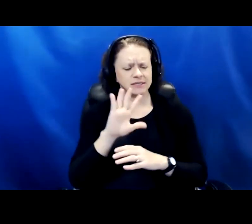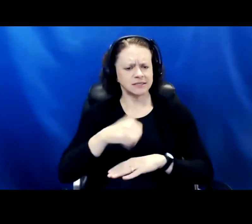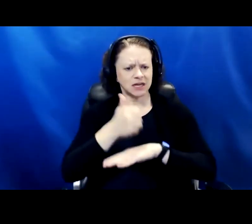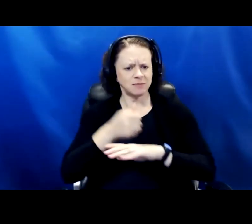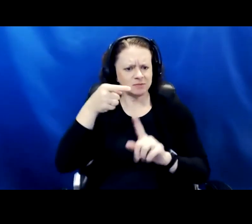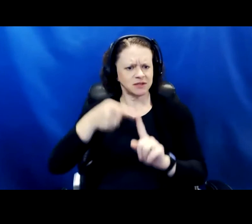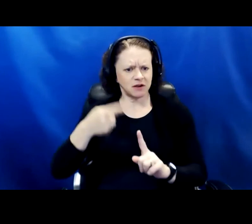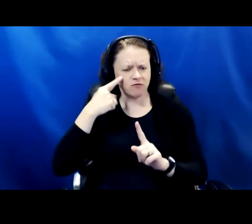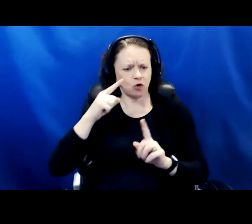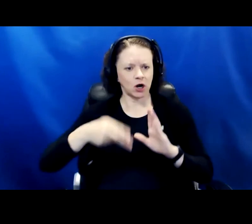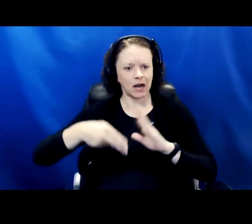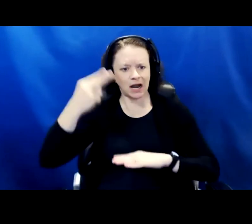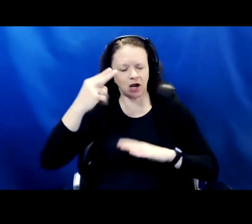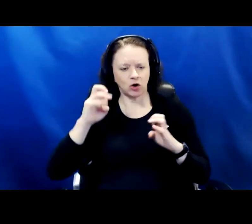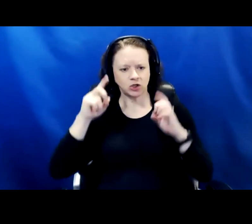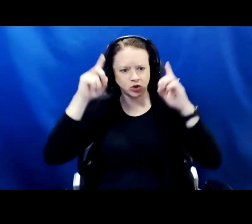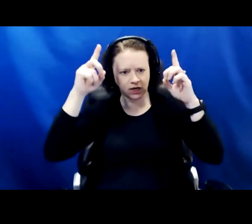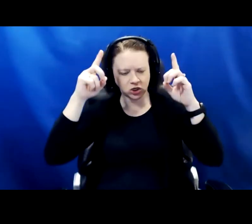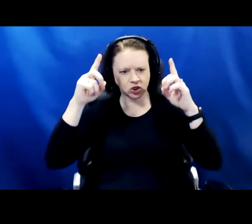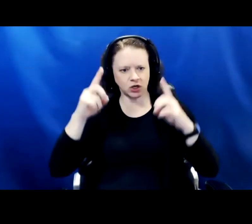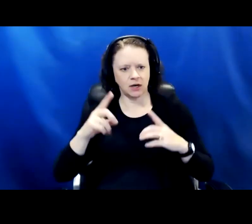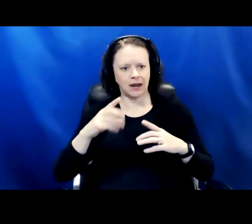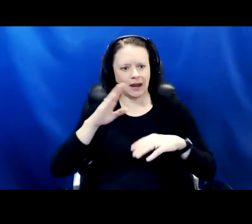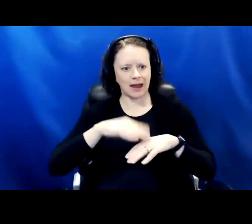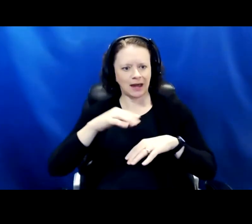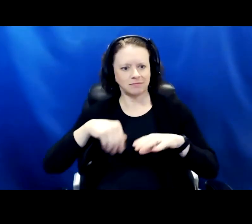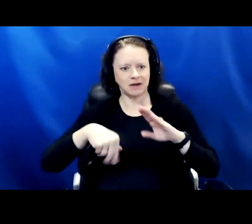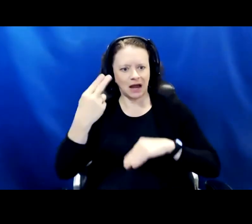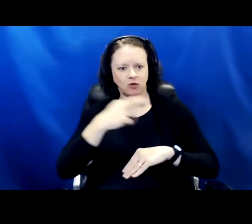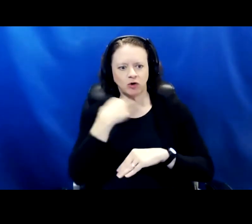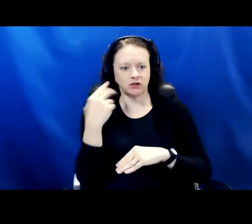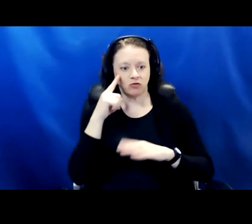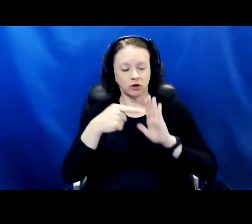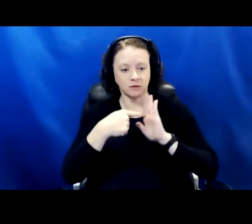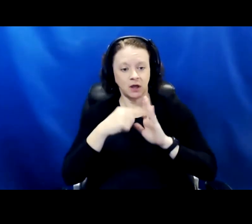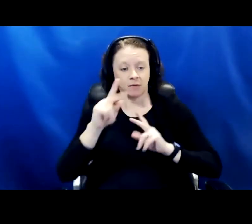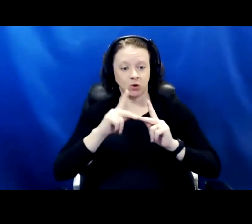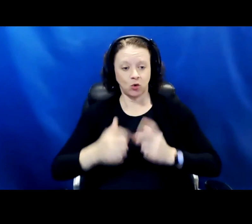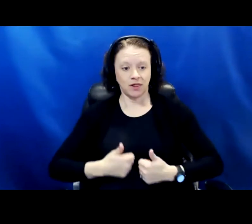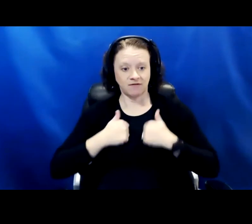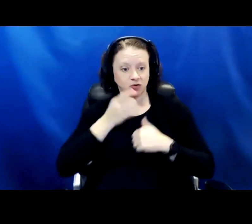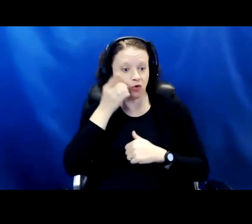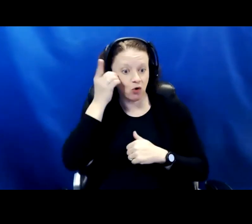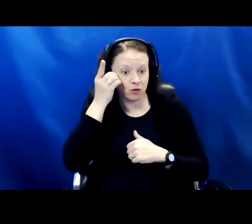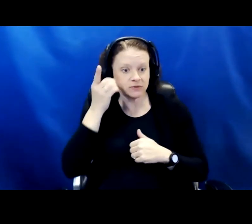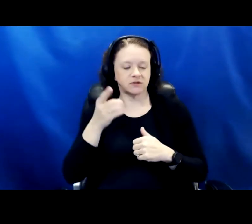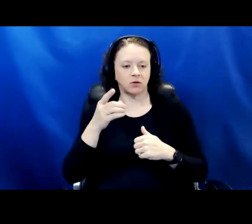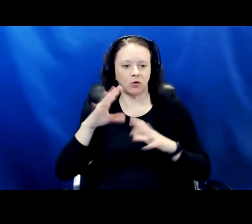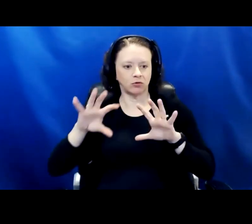for higher education at high risk? Like people in congregate living such as dorms or athletes